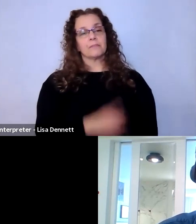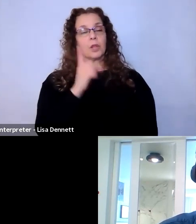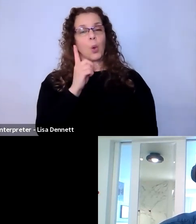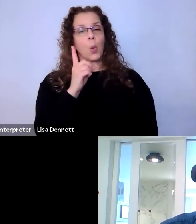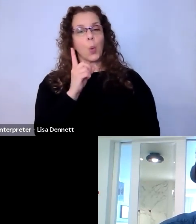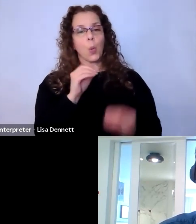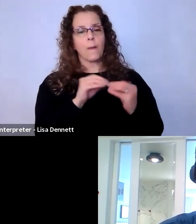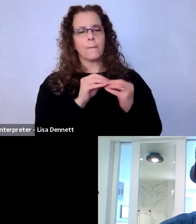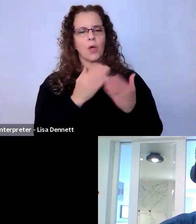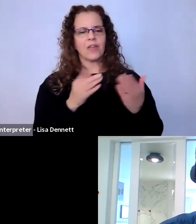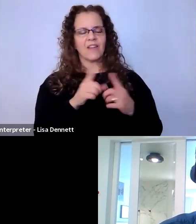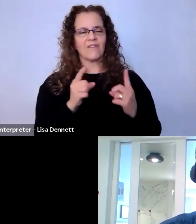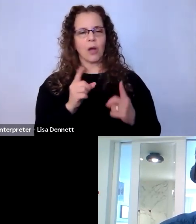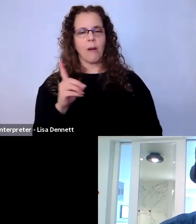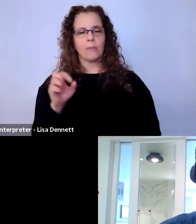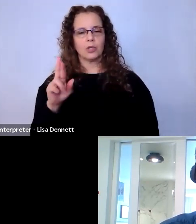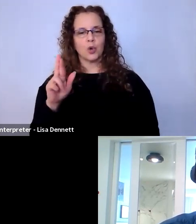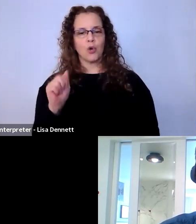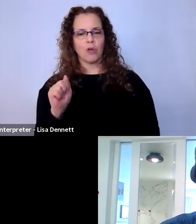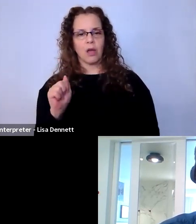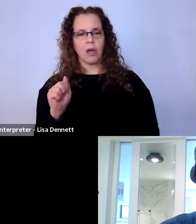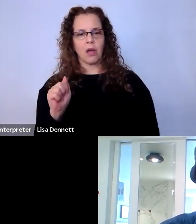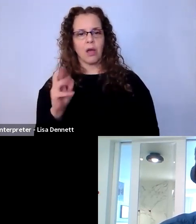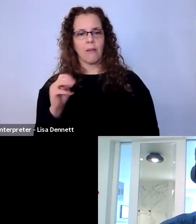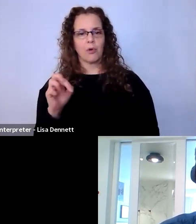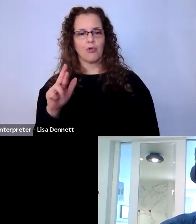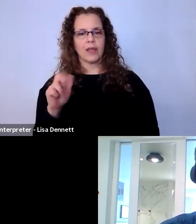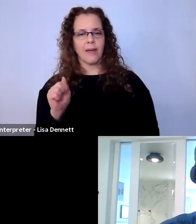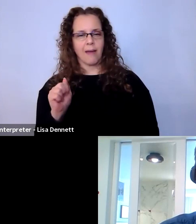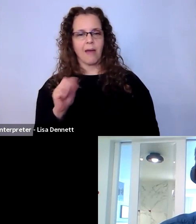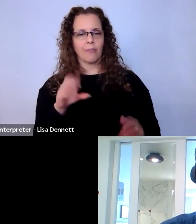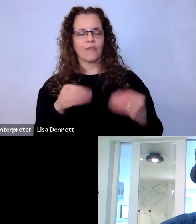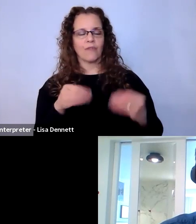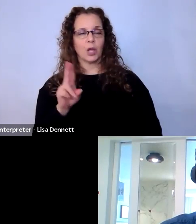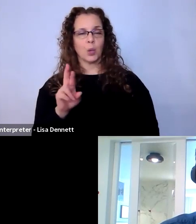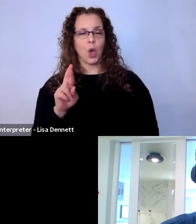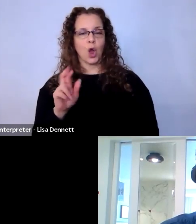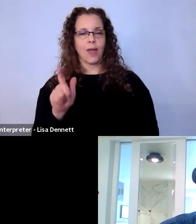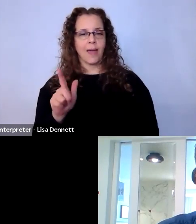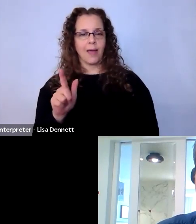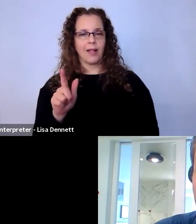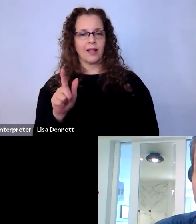from Dora Maria we just provided the URL accessibility association dot O rg. Jennison Asuncion: Thank you.